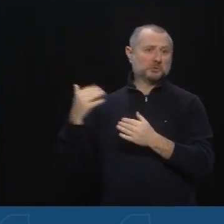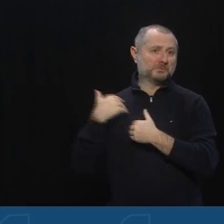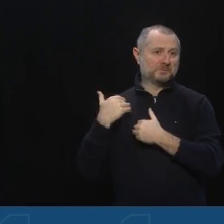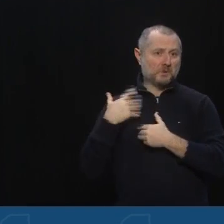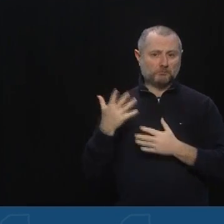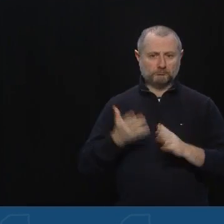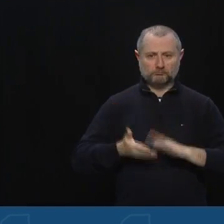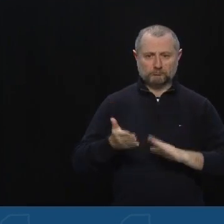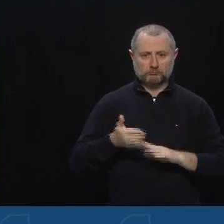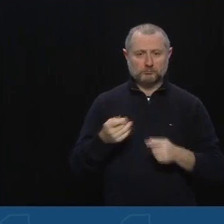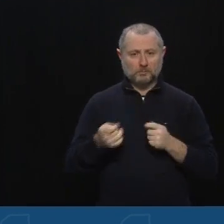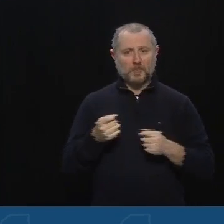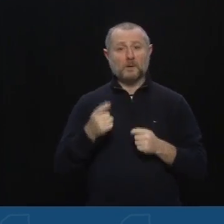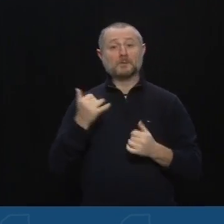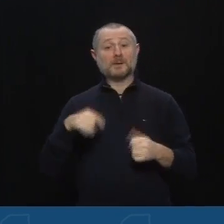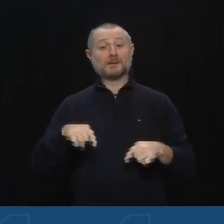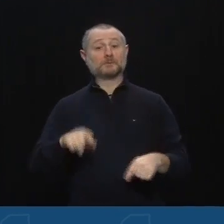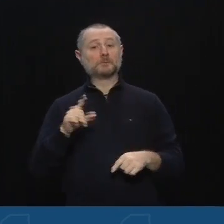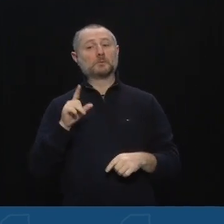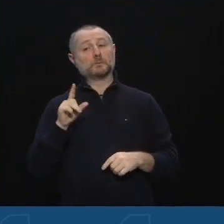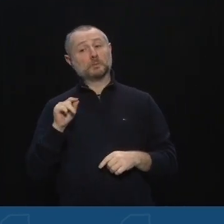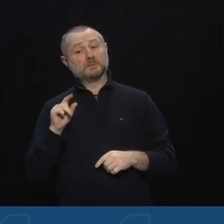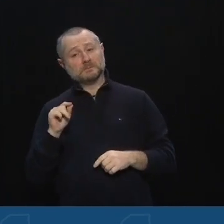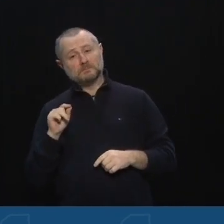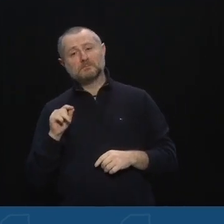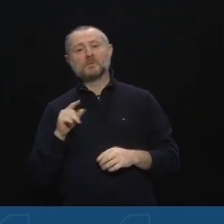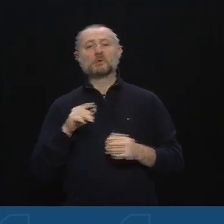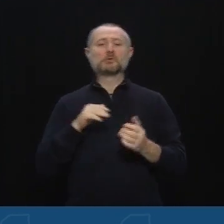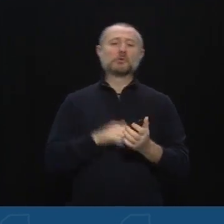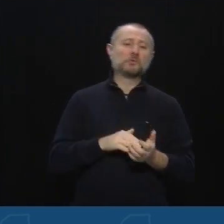YOU'LL BE HEARING FROM HER ON WHAT HER RESPONSIBILITY IS AND HOW HAPPY.